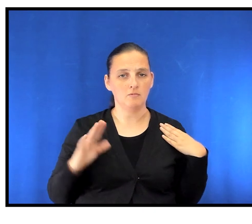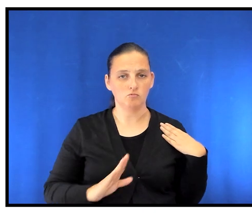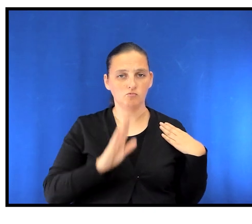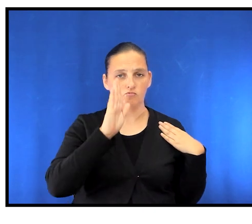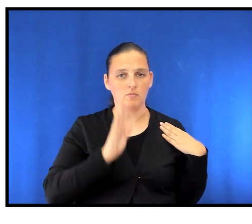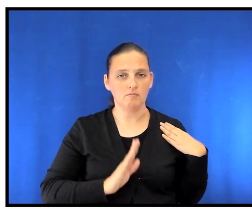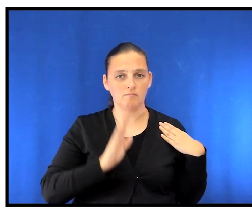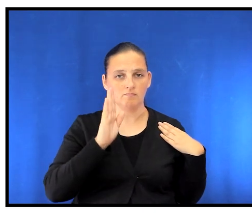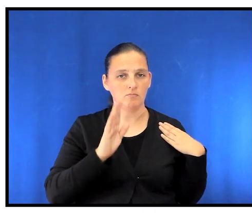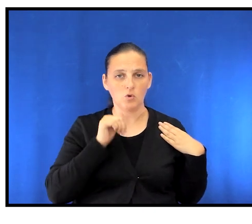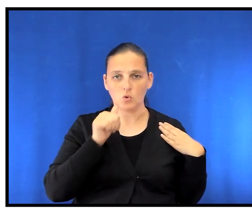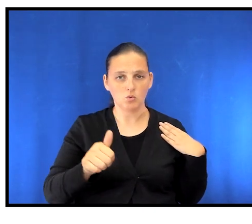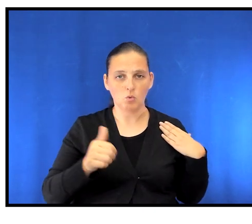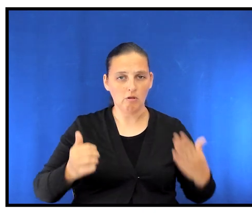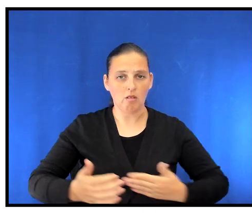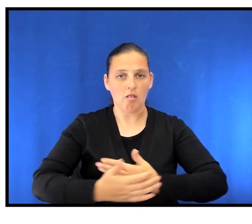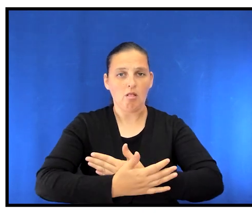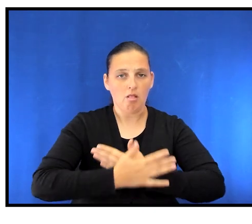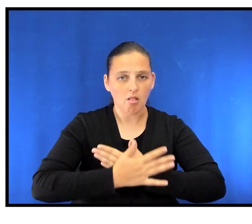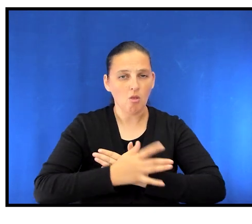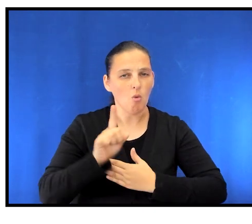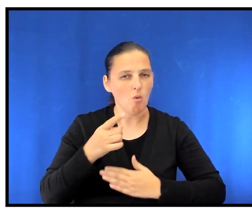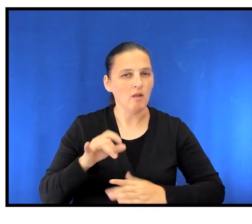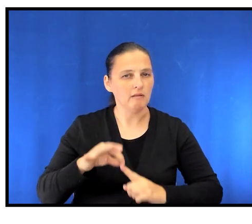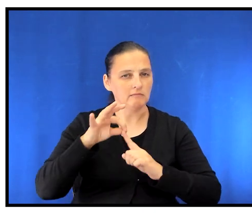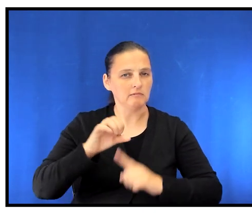You don't need to hug your pillow unless you are coughing and need it to support your incision.